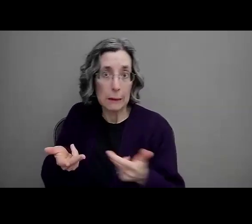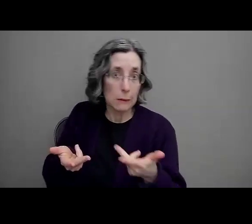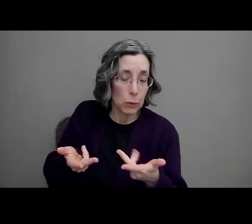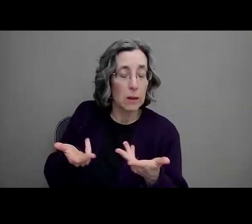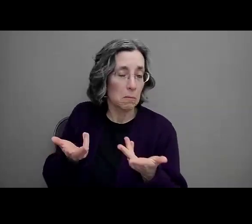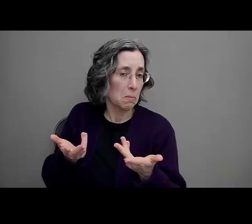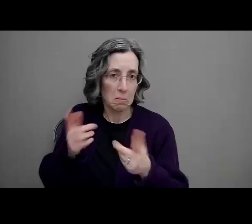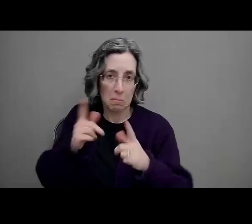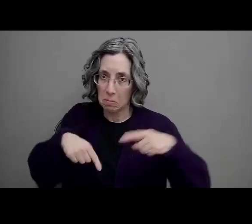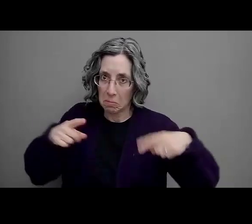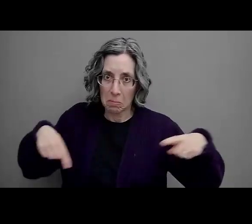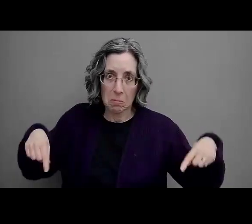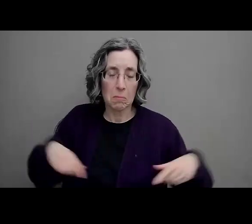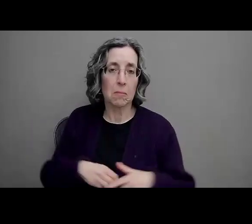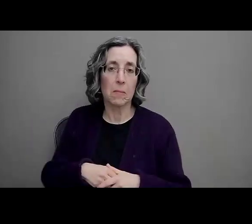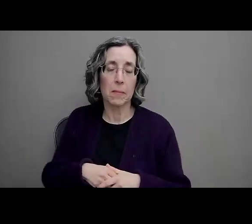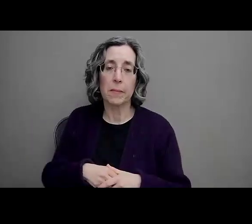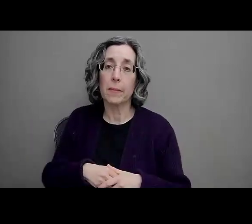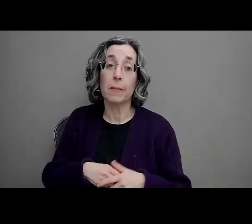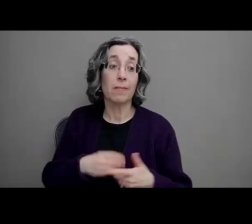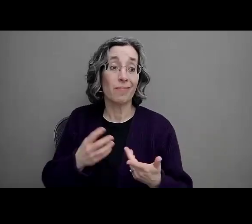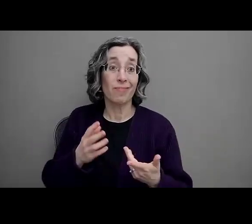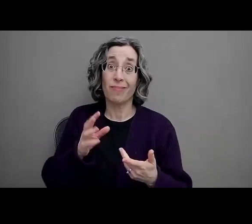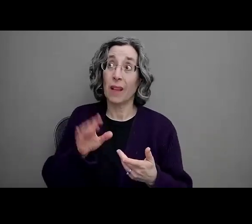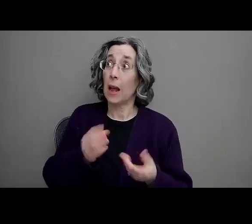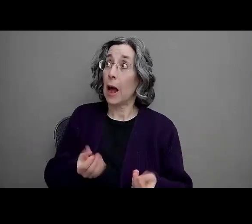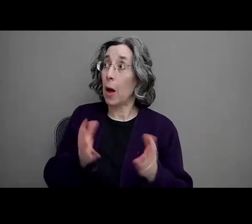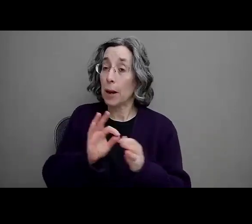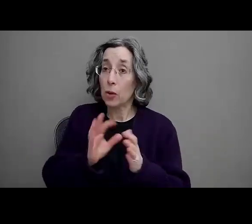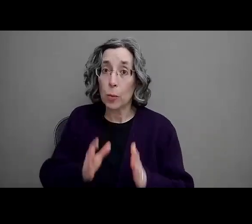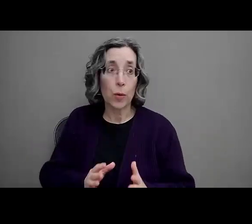interpreters working together. So all of that is based on